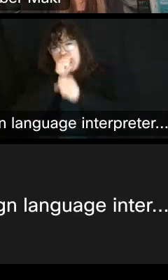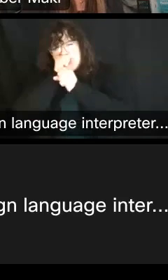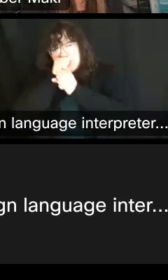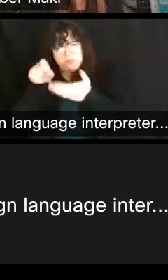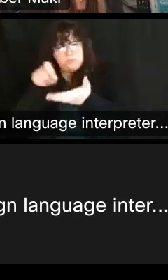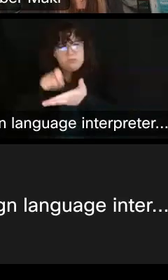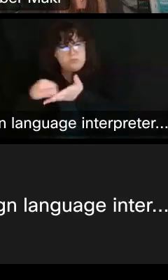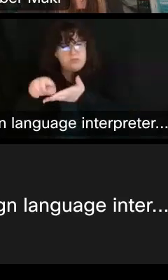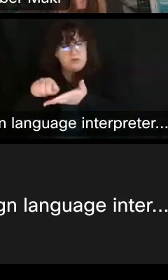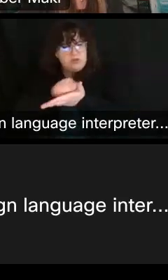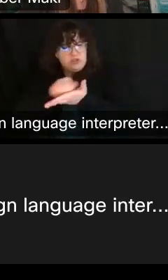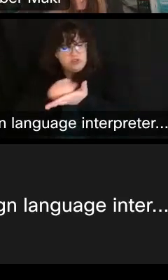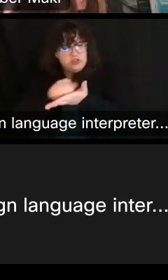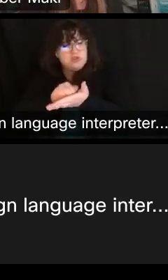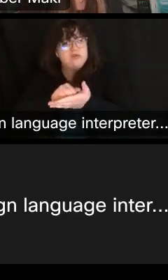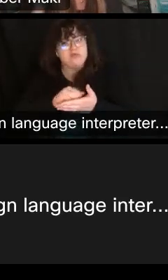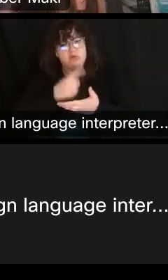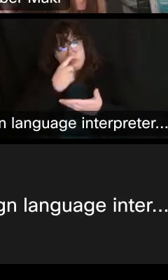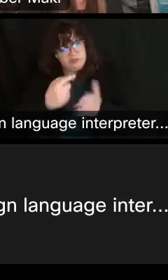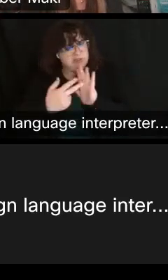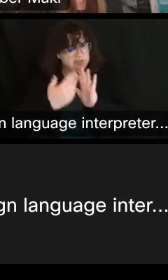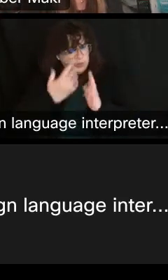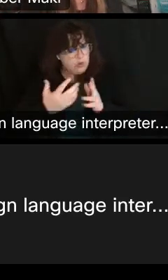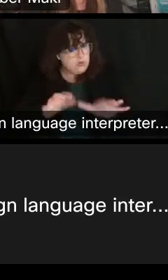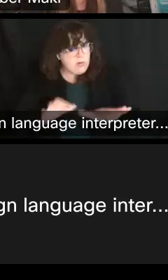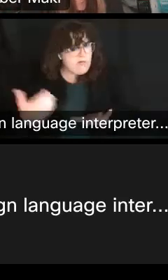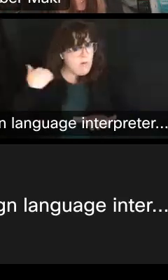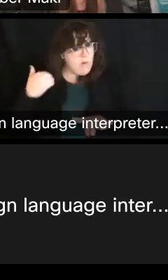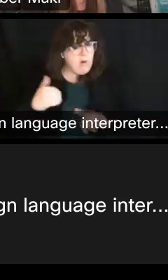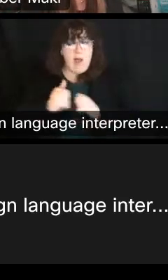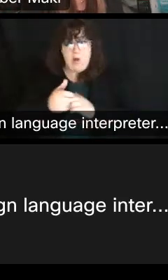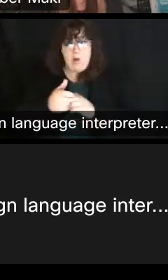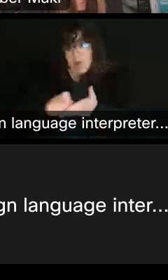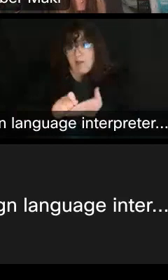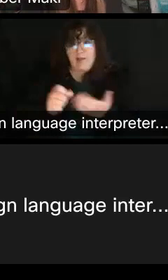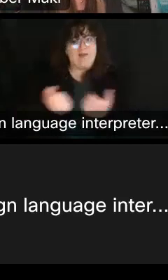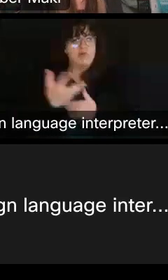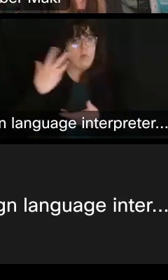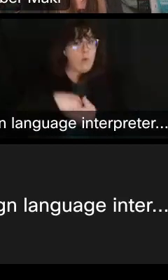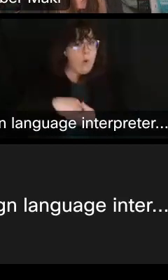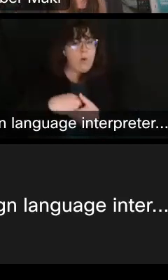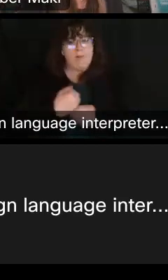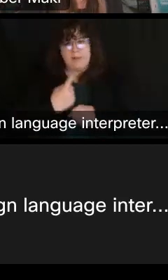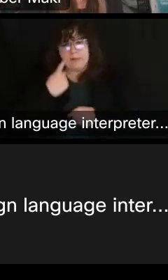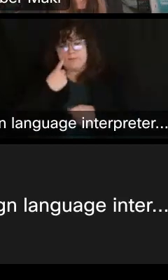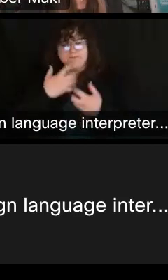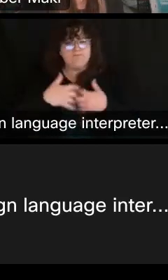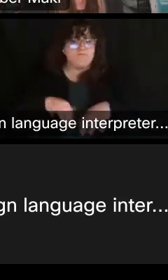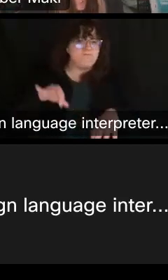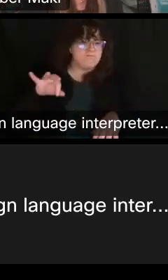look at how they wrote that, do they have all the pieces in there, did it make sense? In addition,